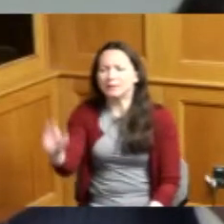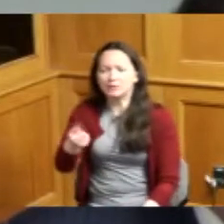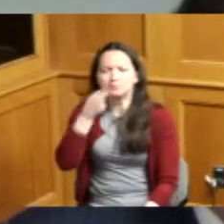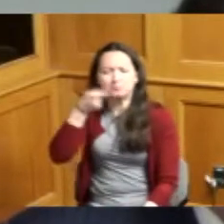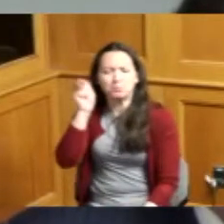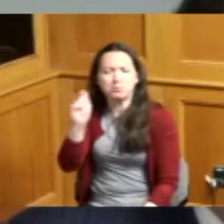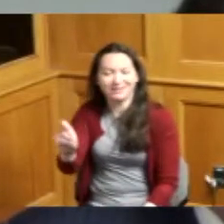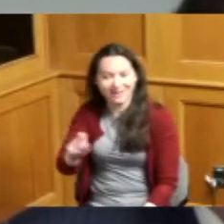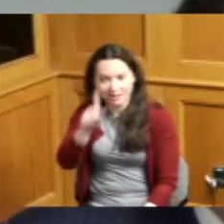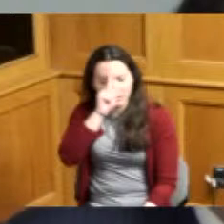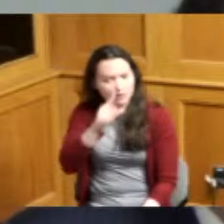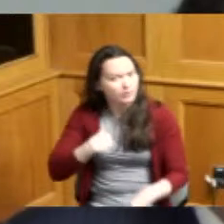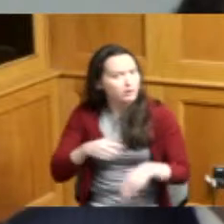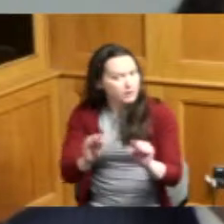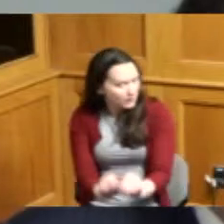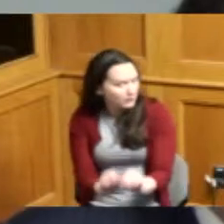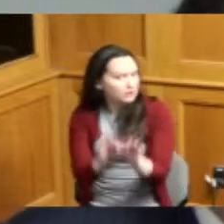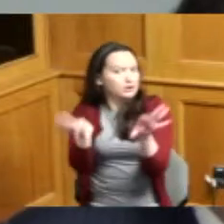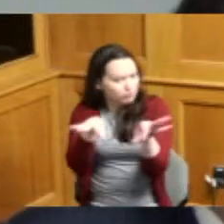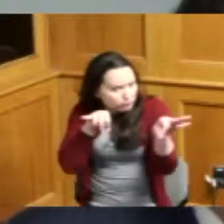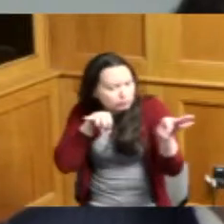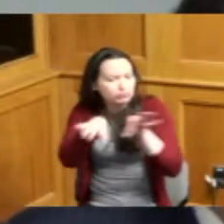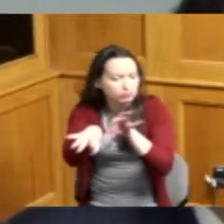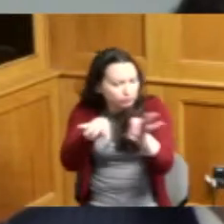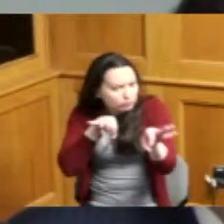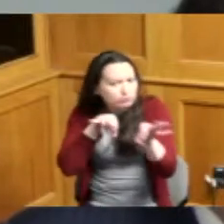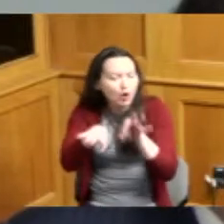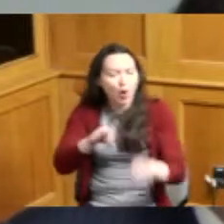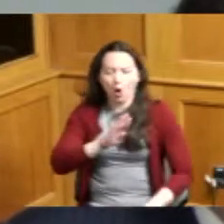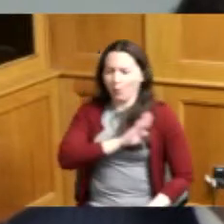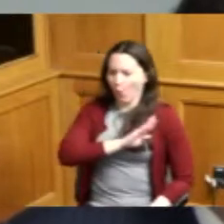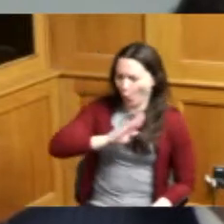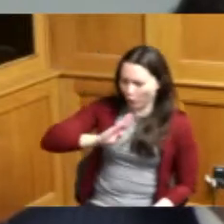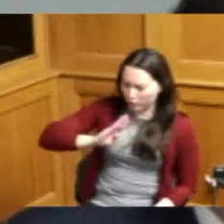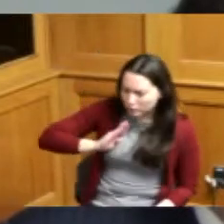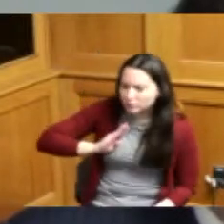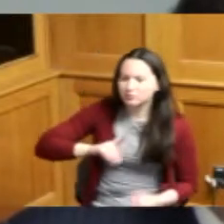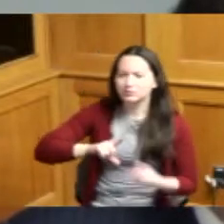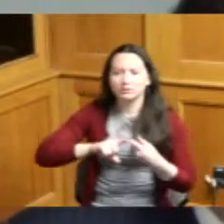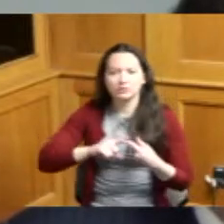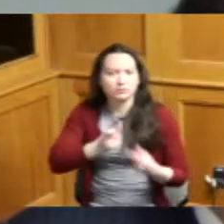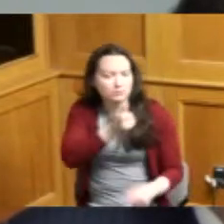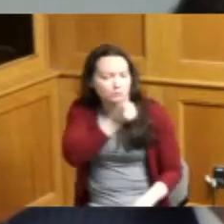been very clear as we as I've talked with the uh with the board in in private and publicly